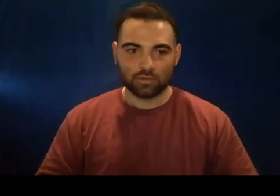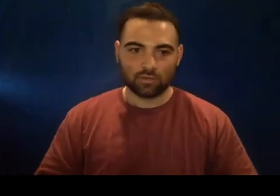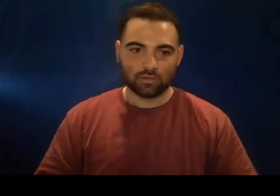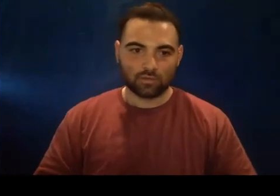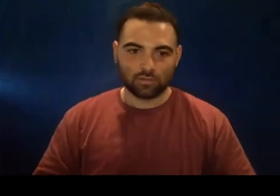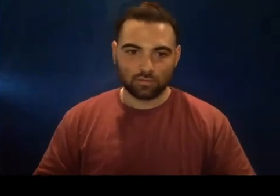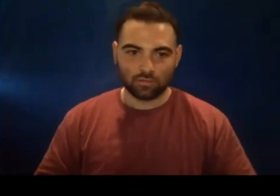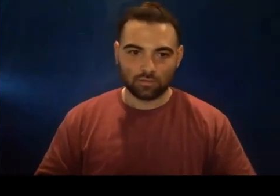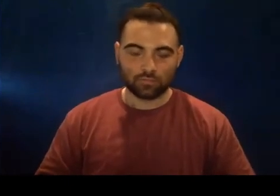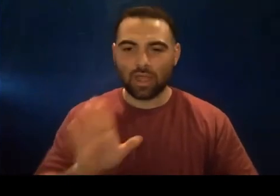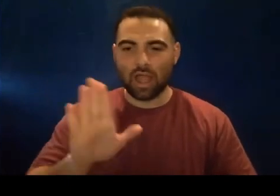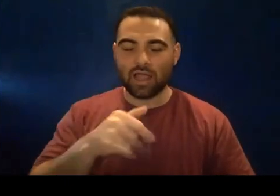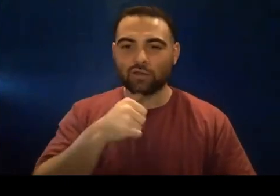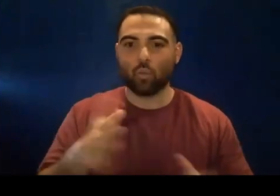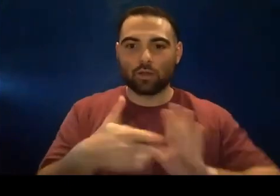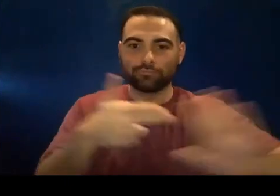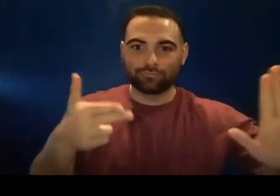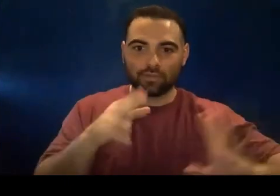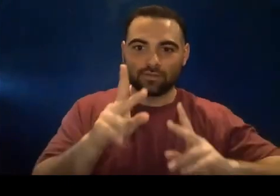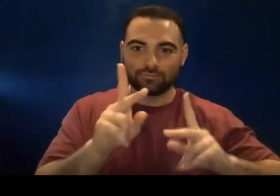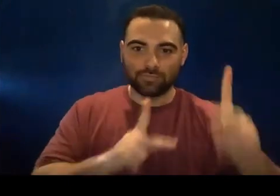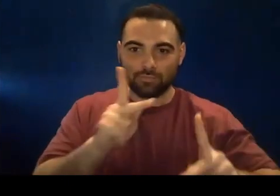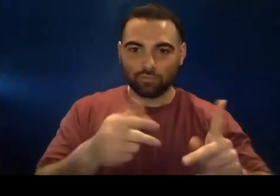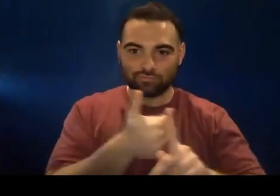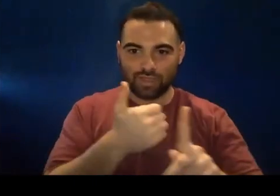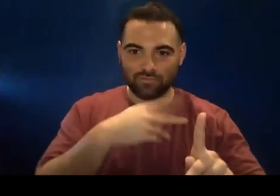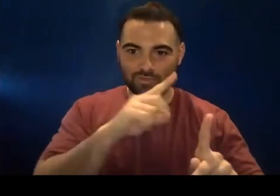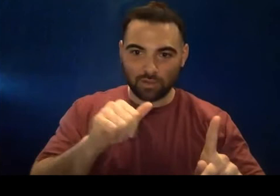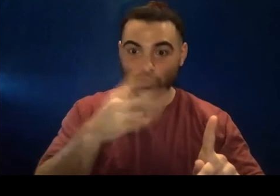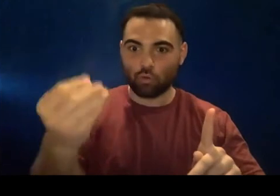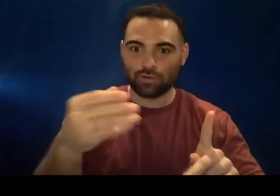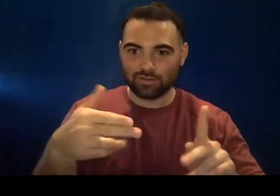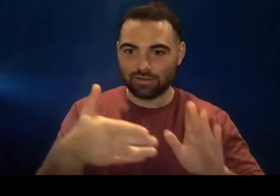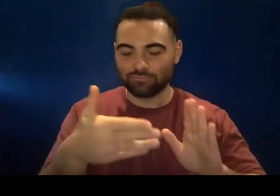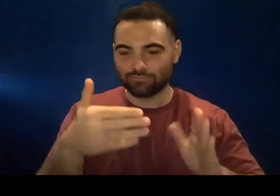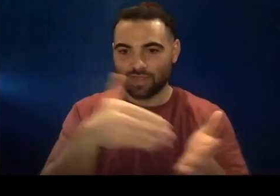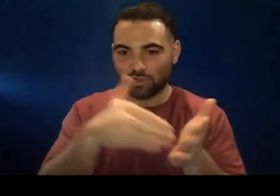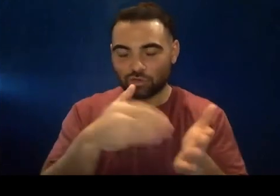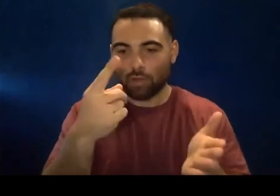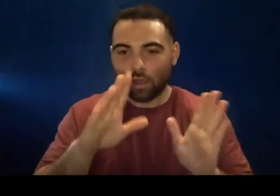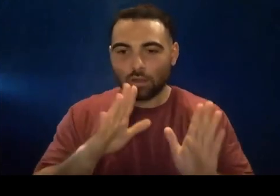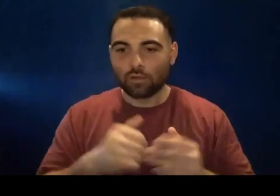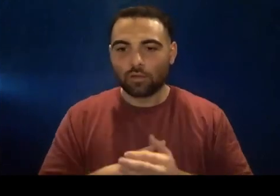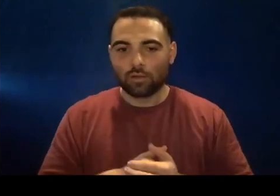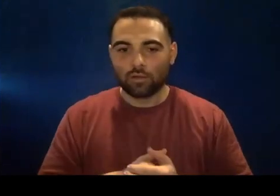as only going to see doctors, but those trips happen for a reason. And yeah...